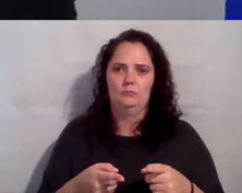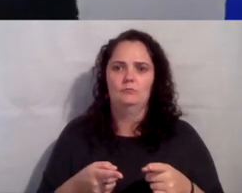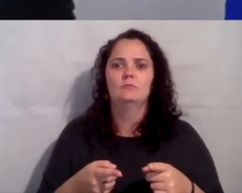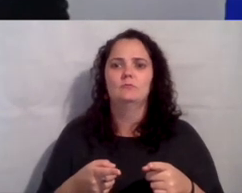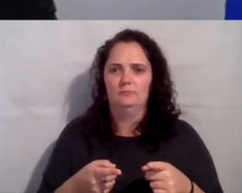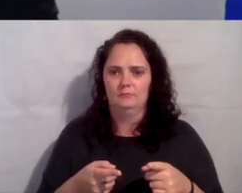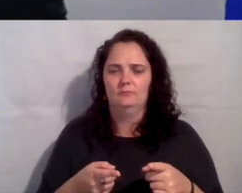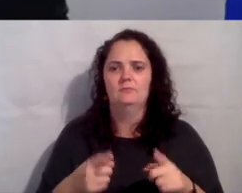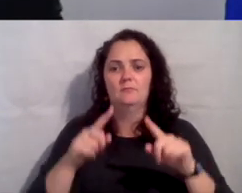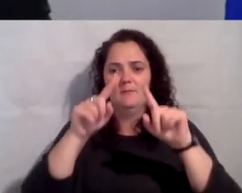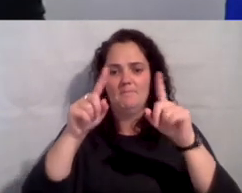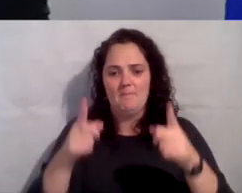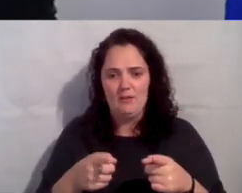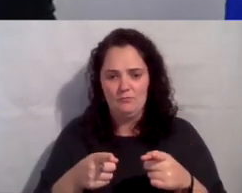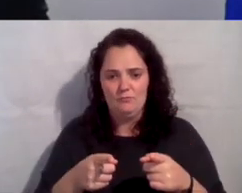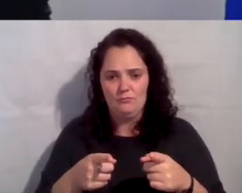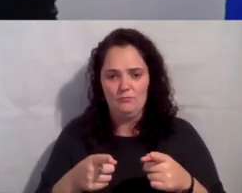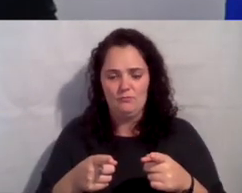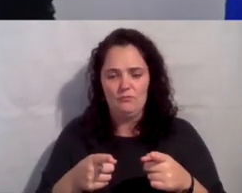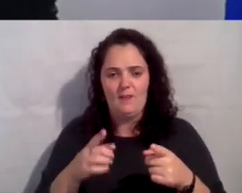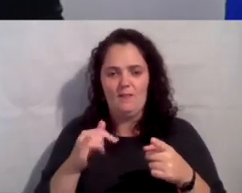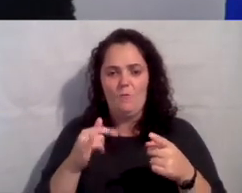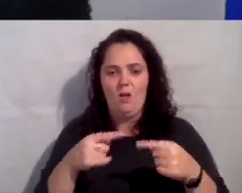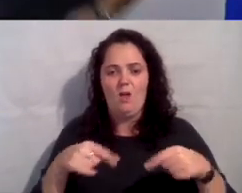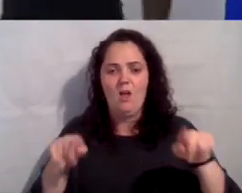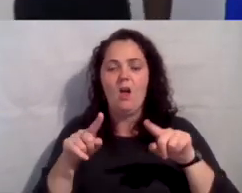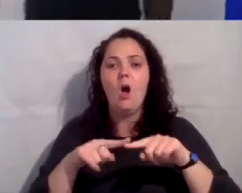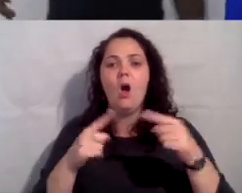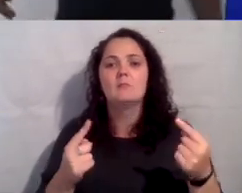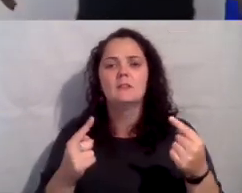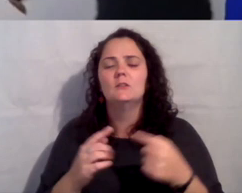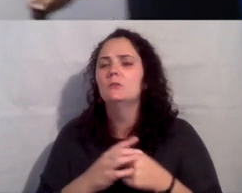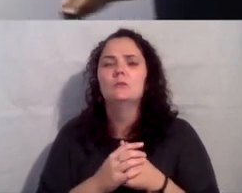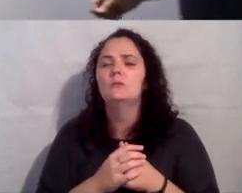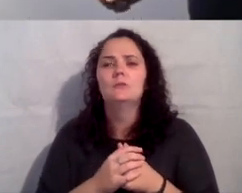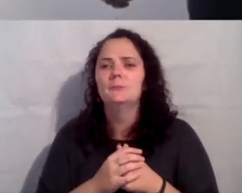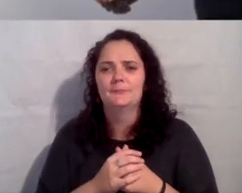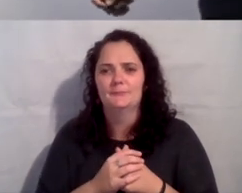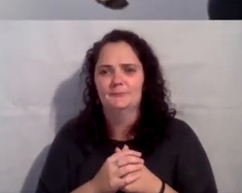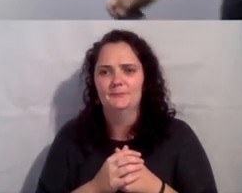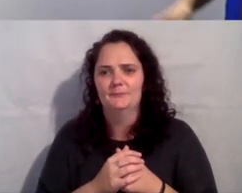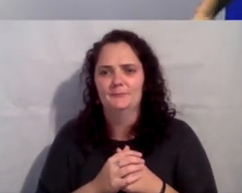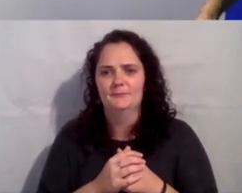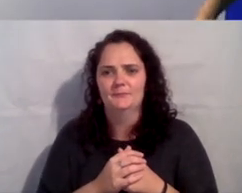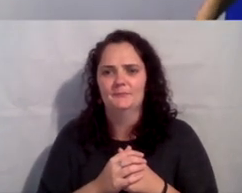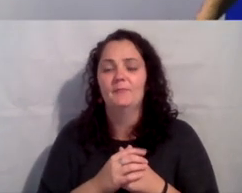and overlapping those convexities over and over and over again. Alright let's go three minutes, let me